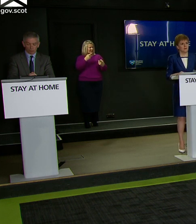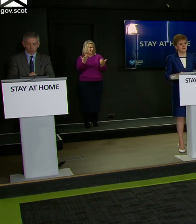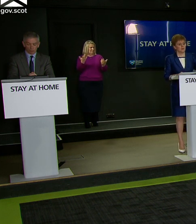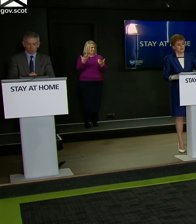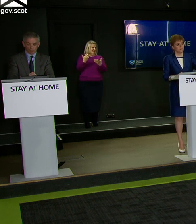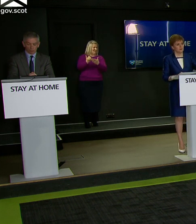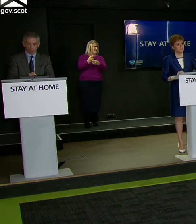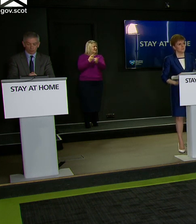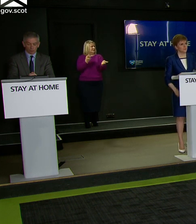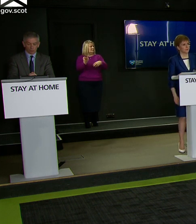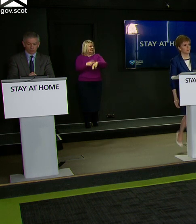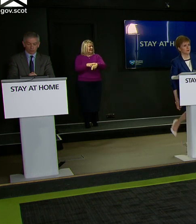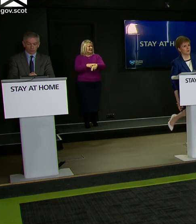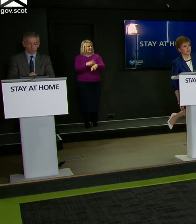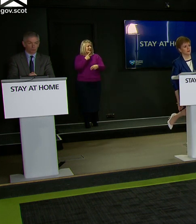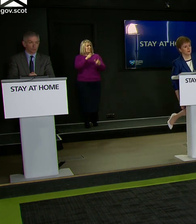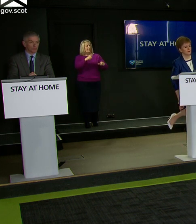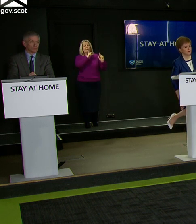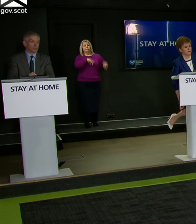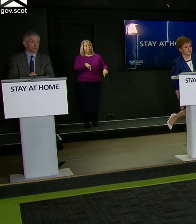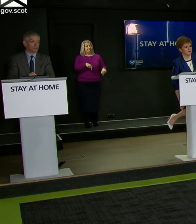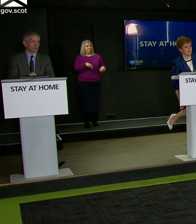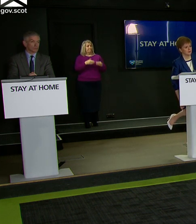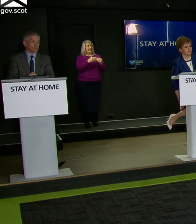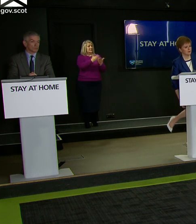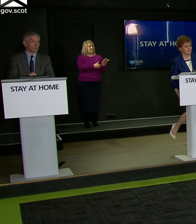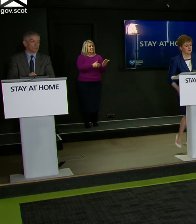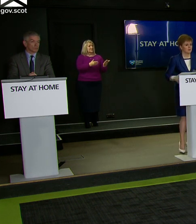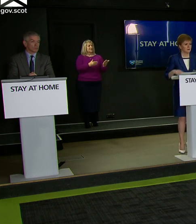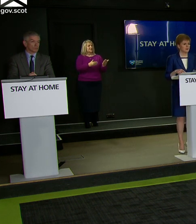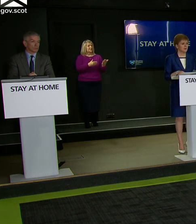don't know the difference or won't acknowledge it, particularly around their concerns on testing as well?